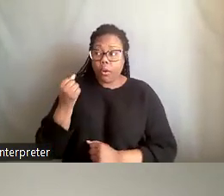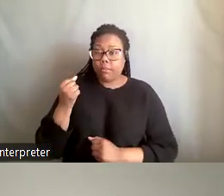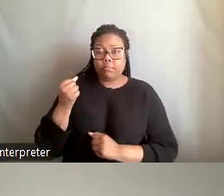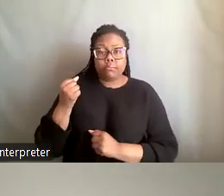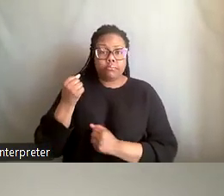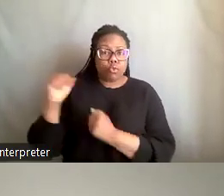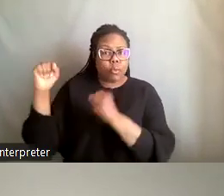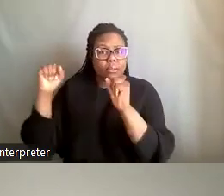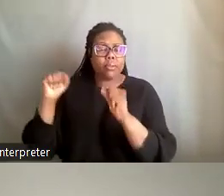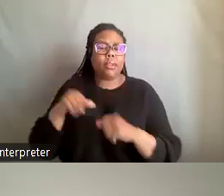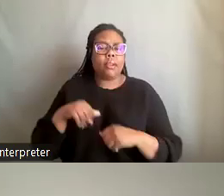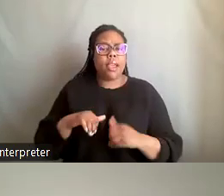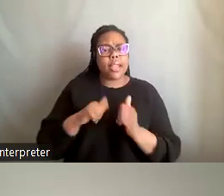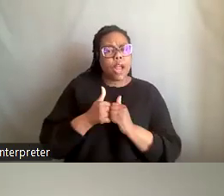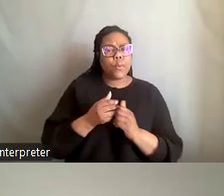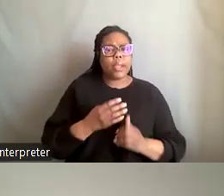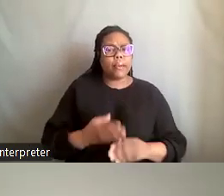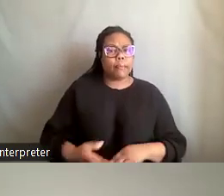movements, and how do we improve and expand